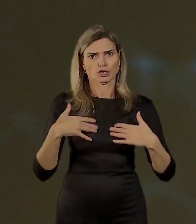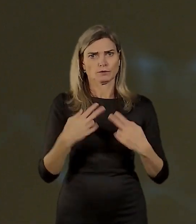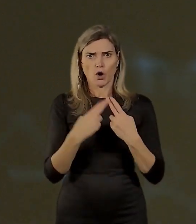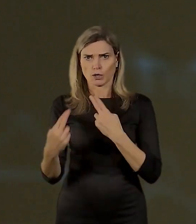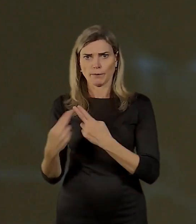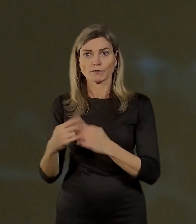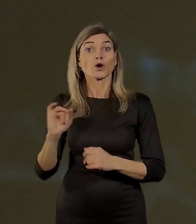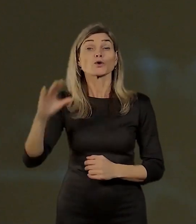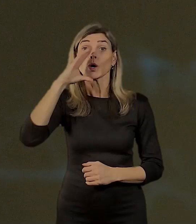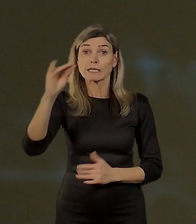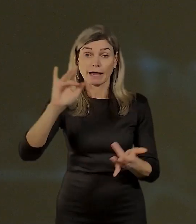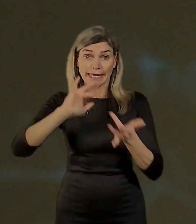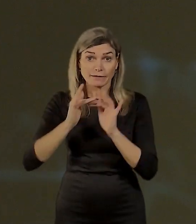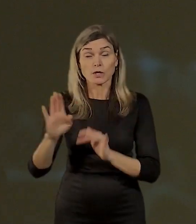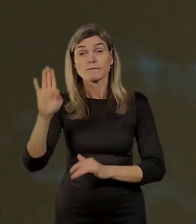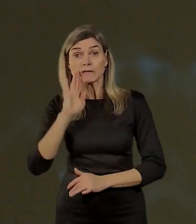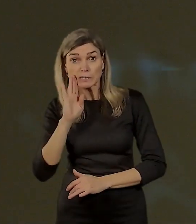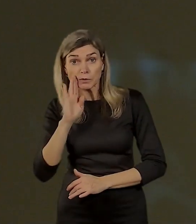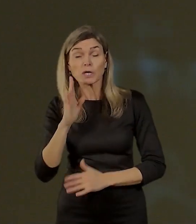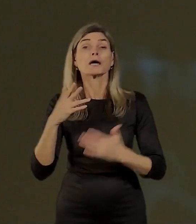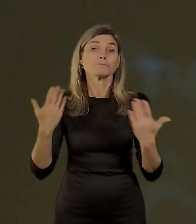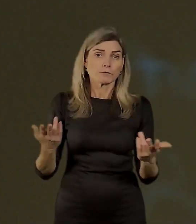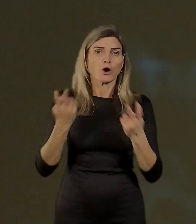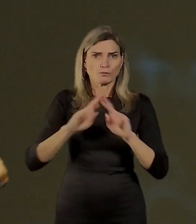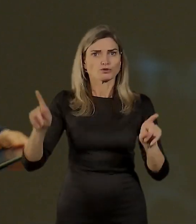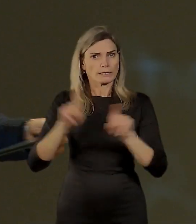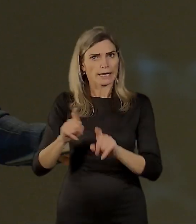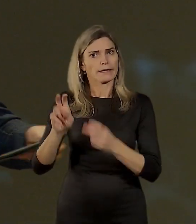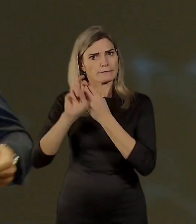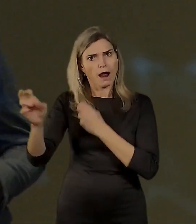So thank you very much for coming today. And I would like to invite the mayor of the